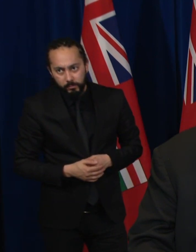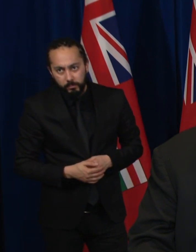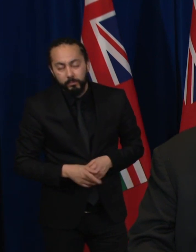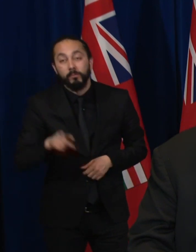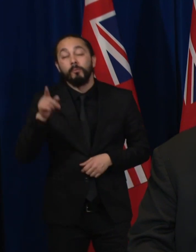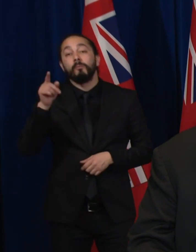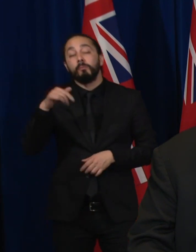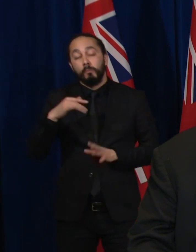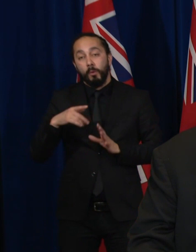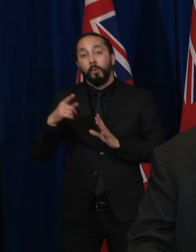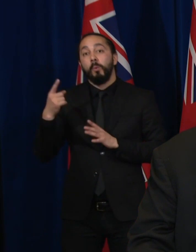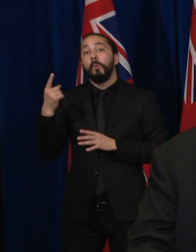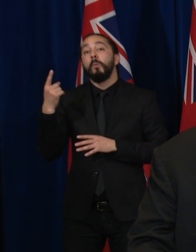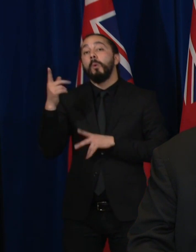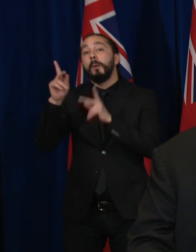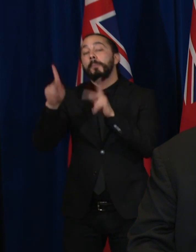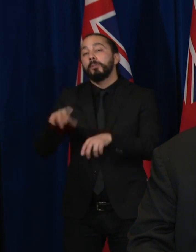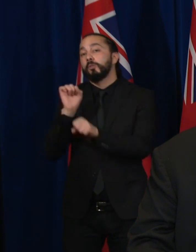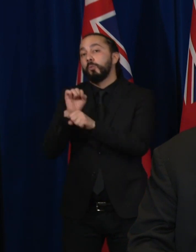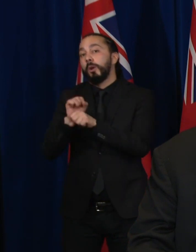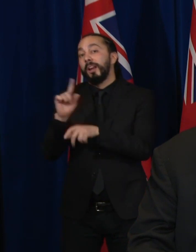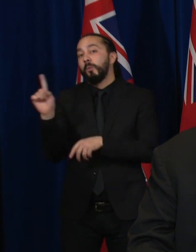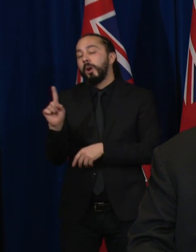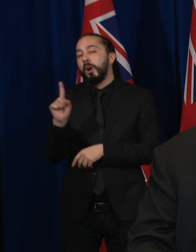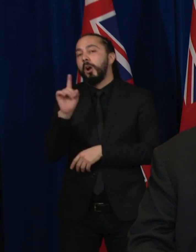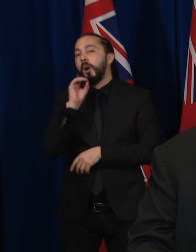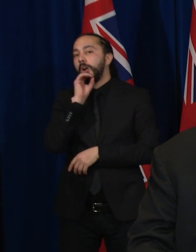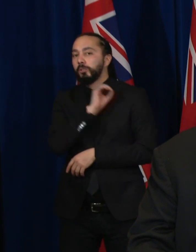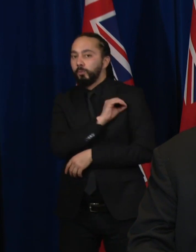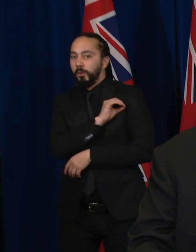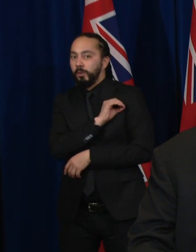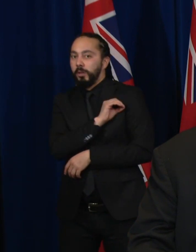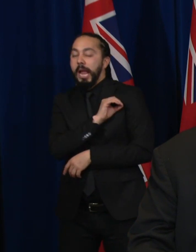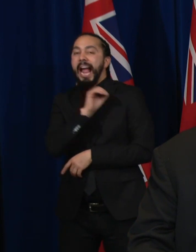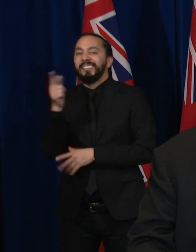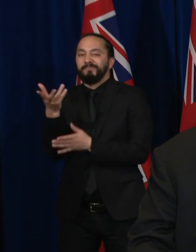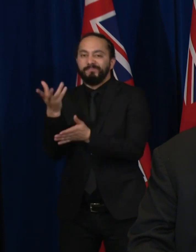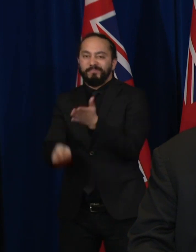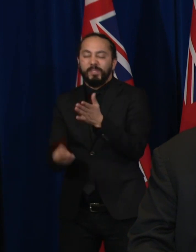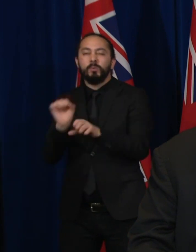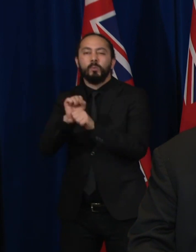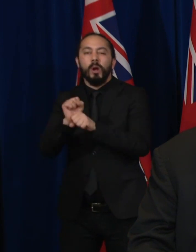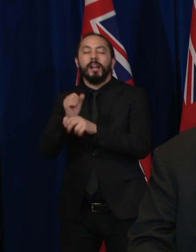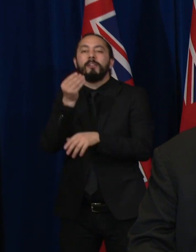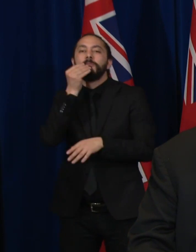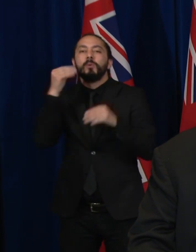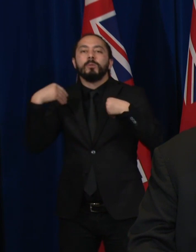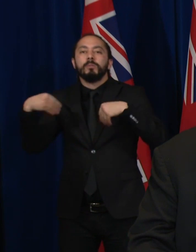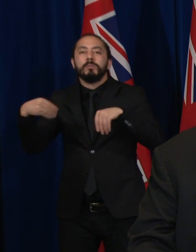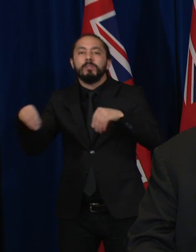follow-up. We've now a person who worked at superstore passed away, and